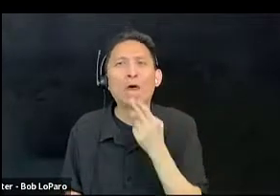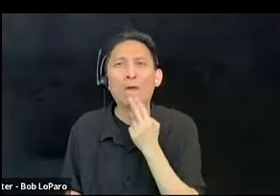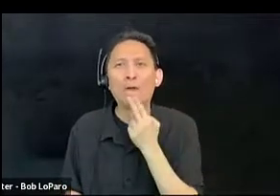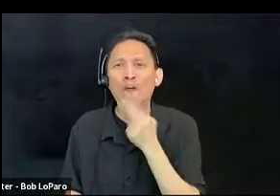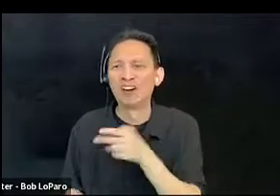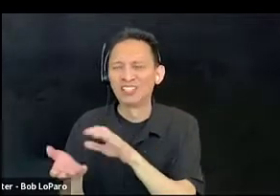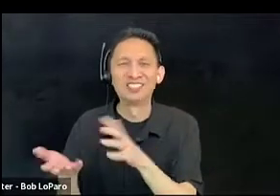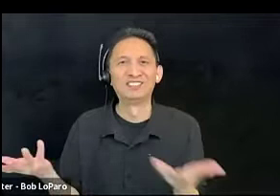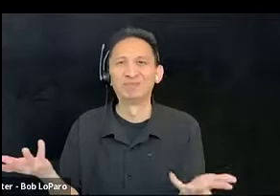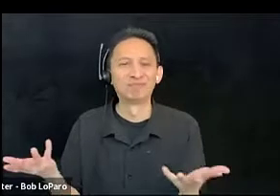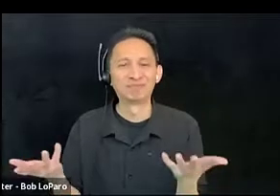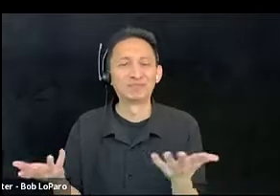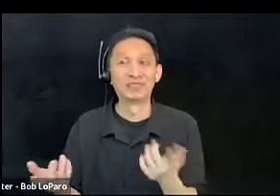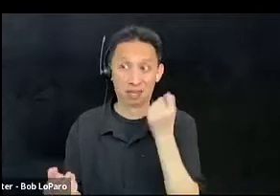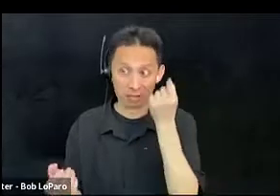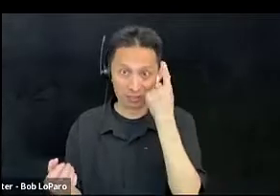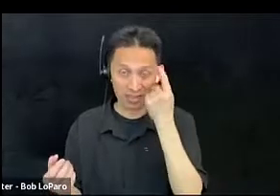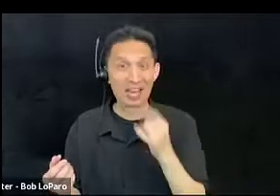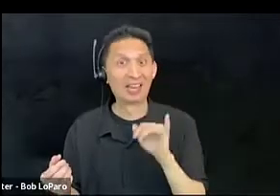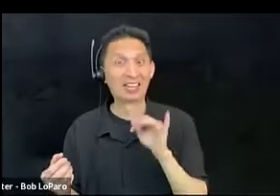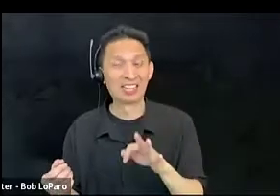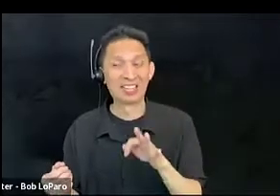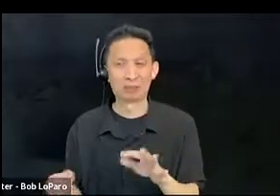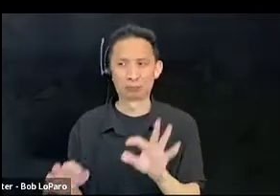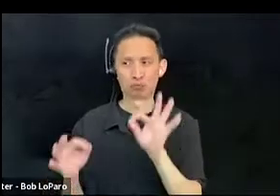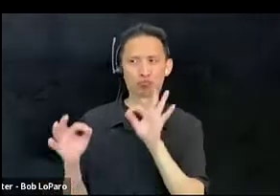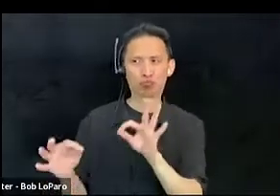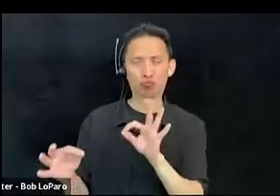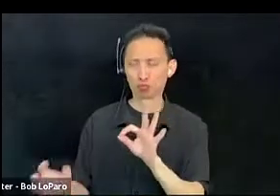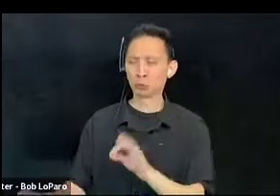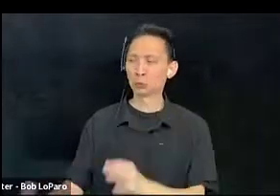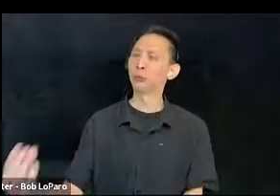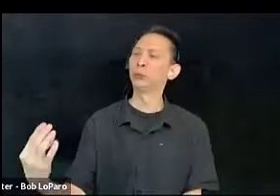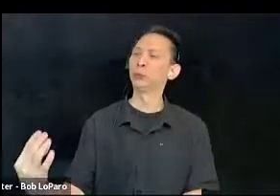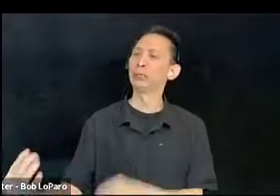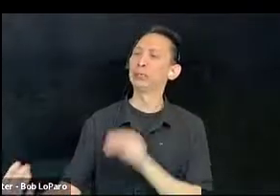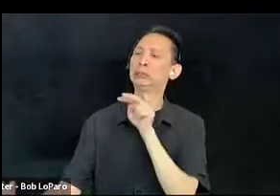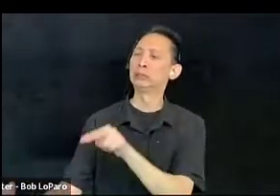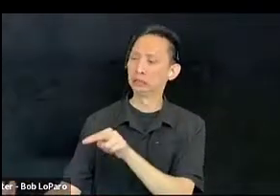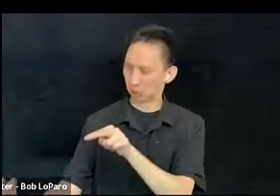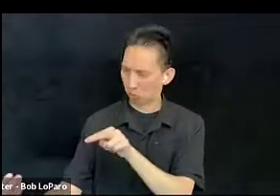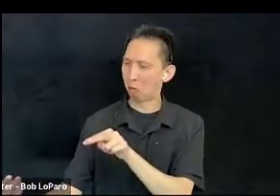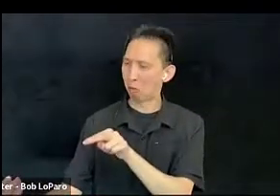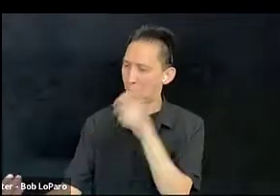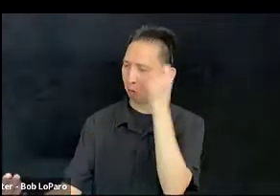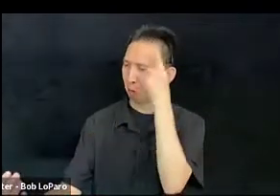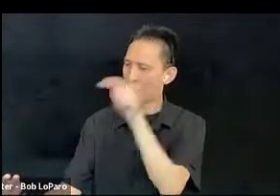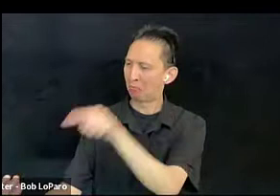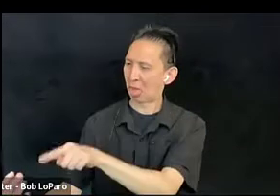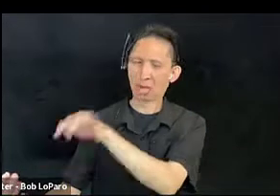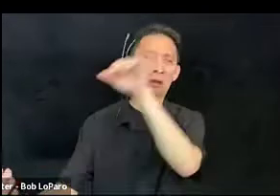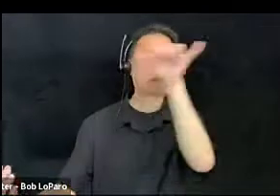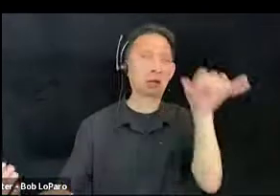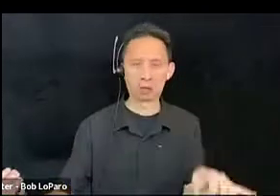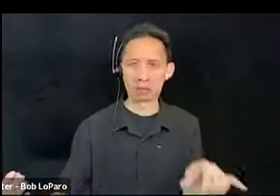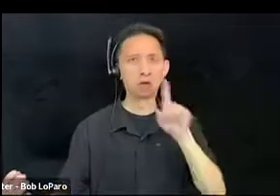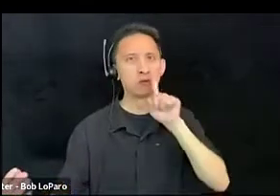if you have excellent vision or able to look at something and be able to make the connection between that little tiny thing